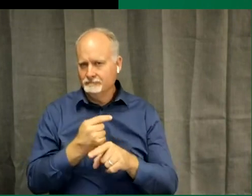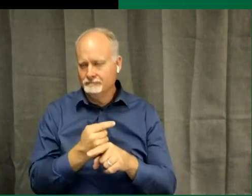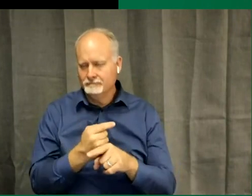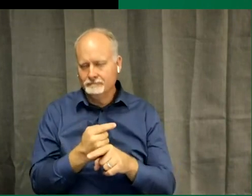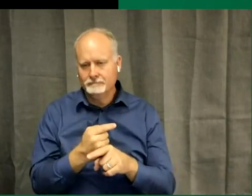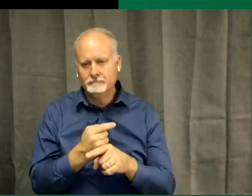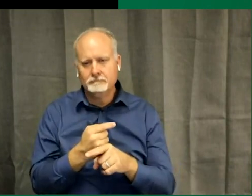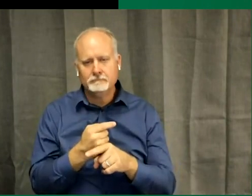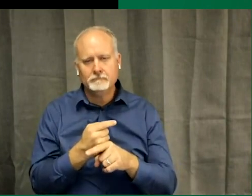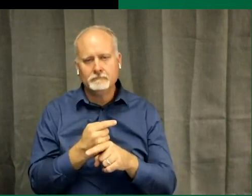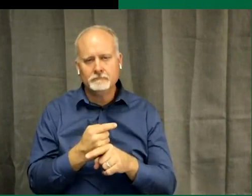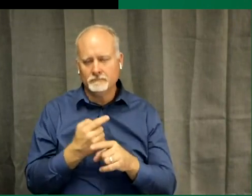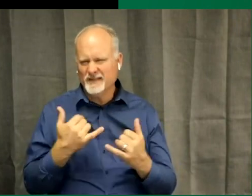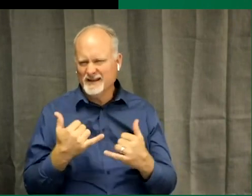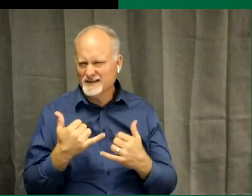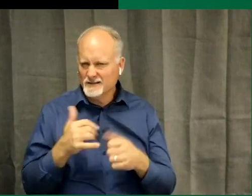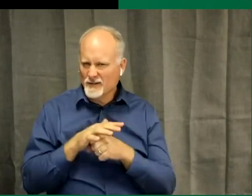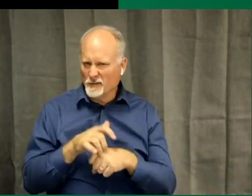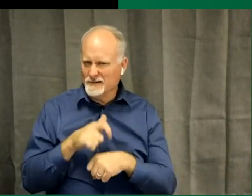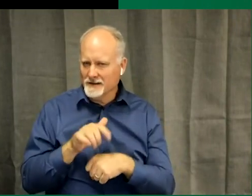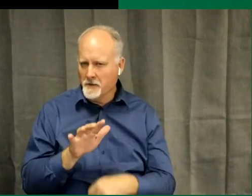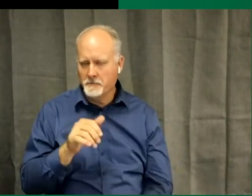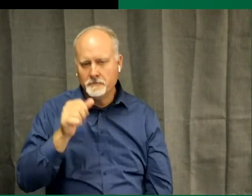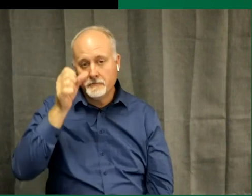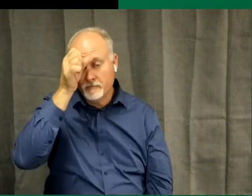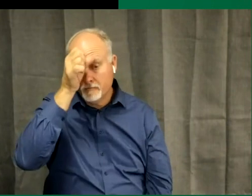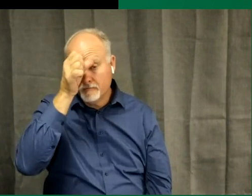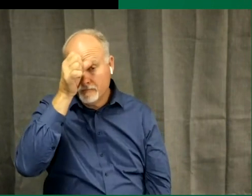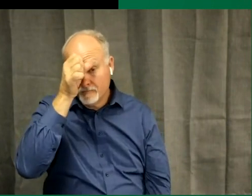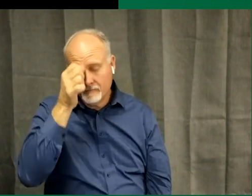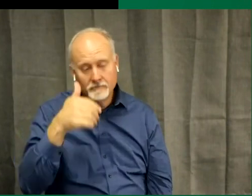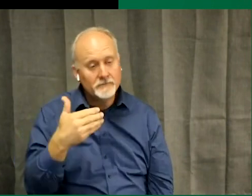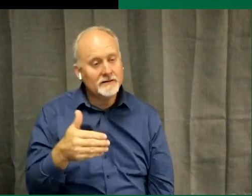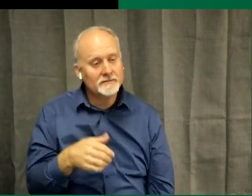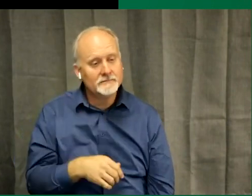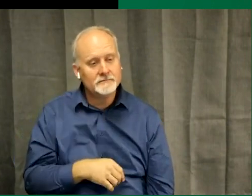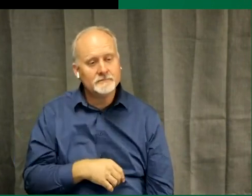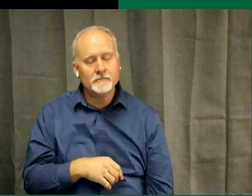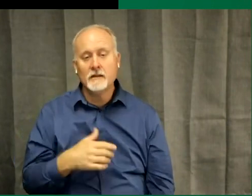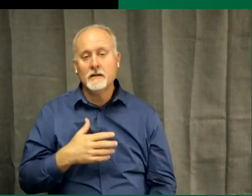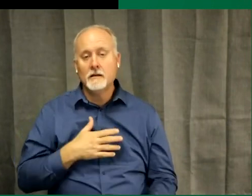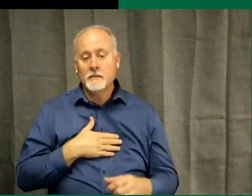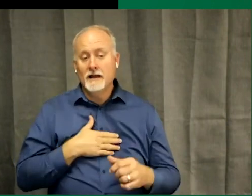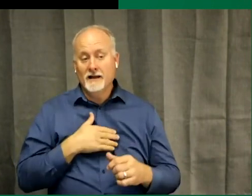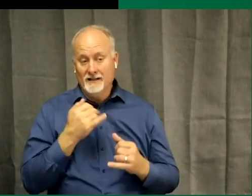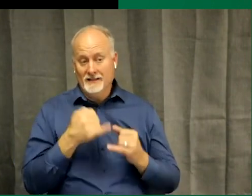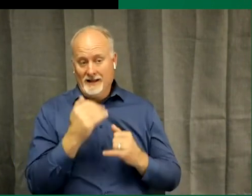consuming during this stressful time period next slide so my final list is just some ideas of like